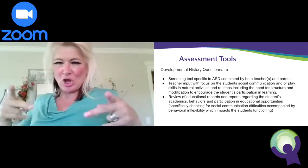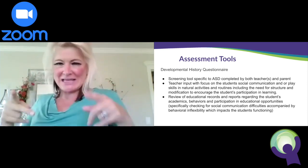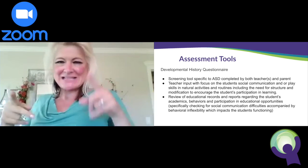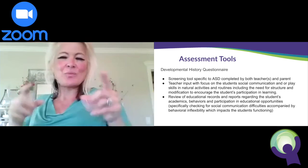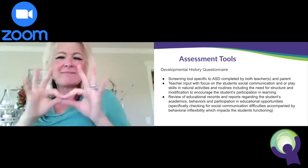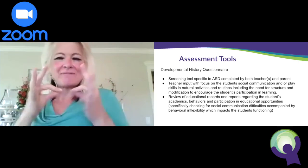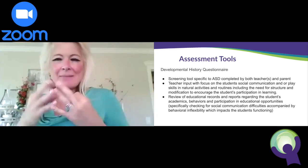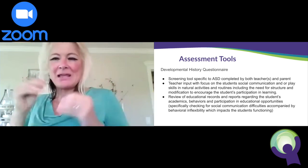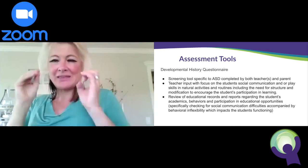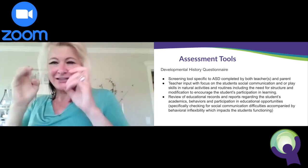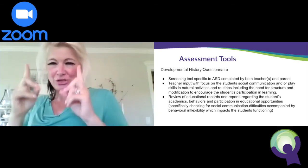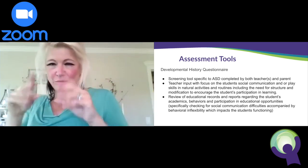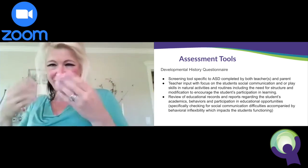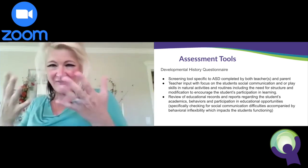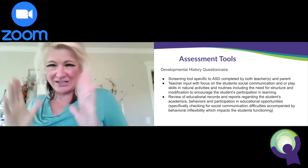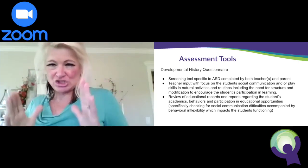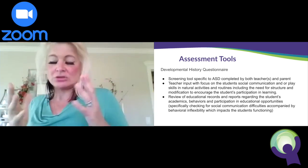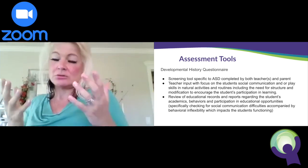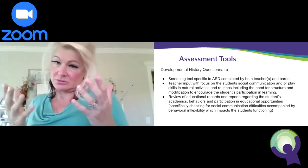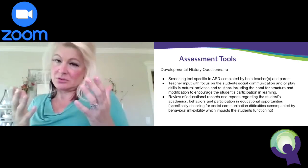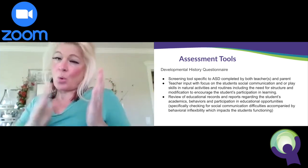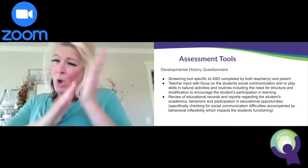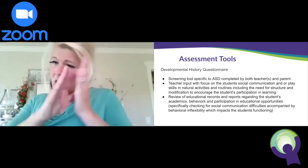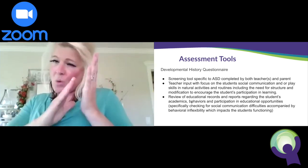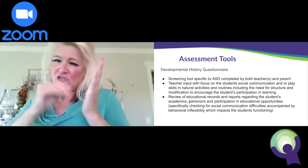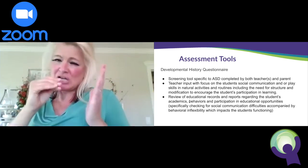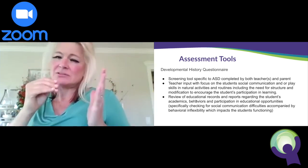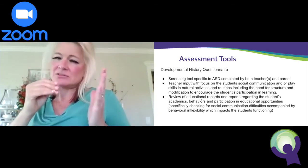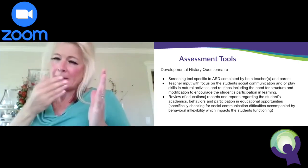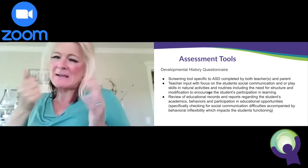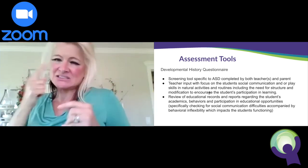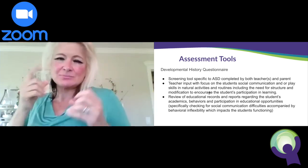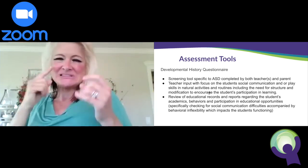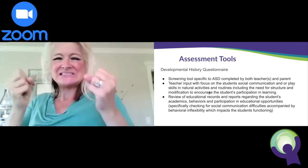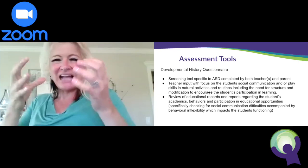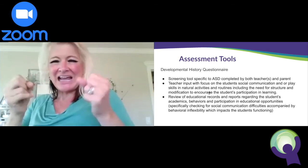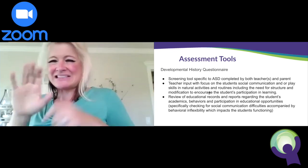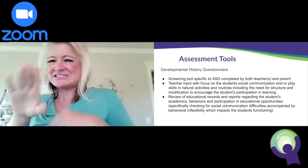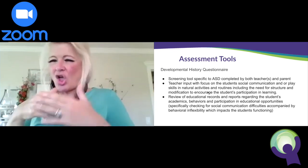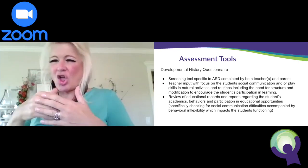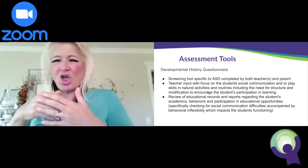comfort of being able to being able to access their education. So that's something